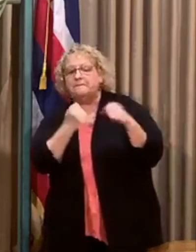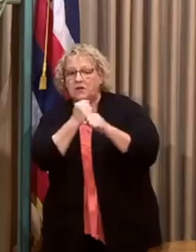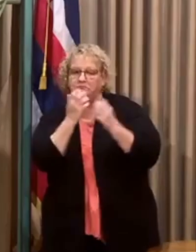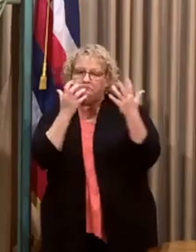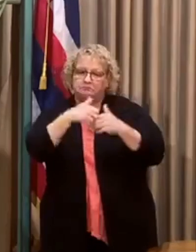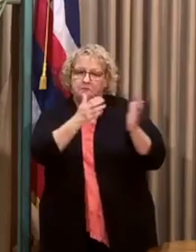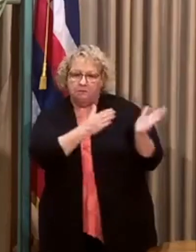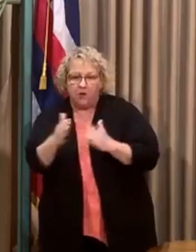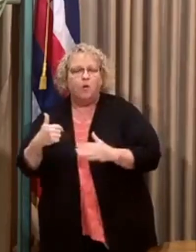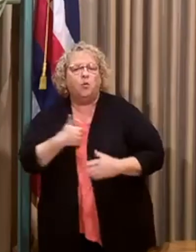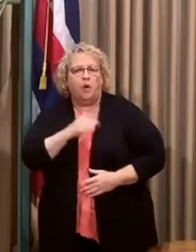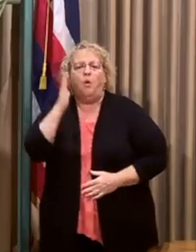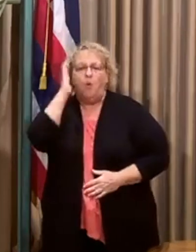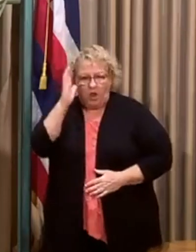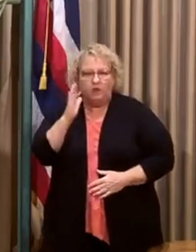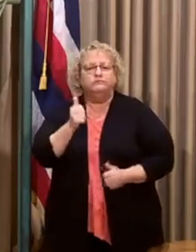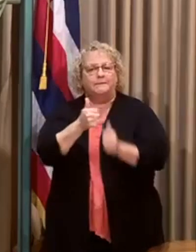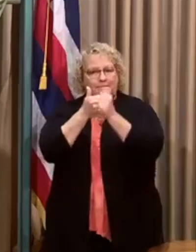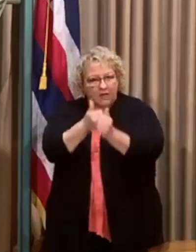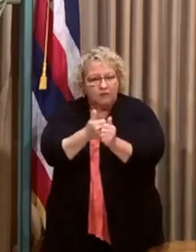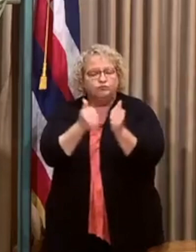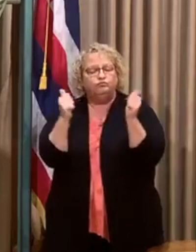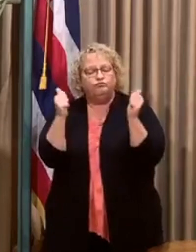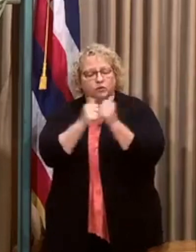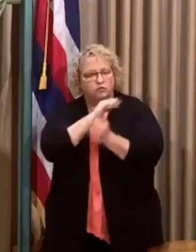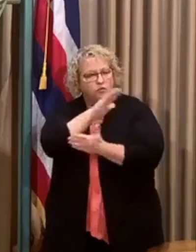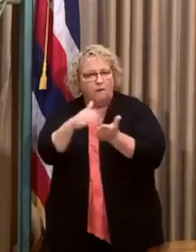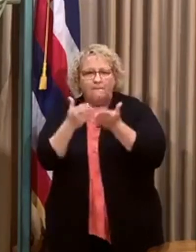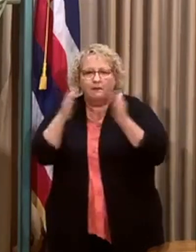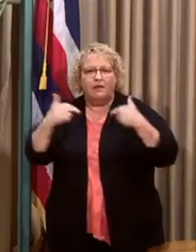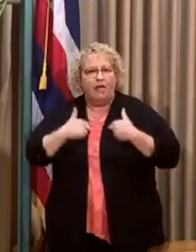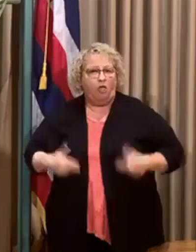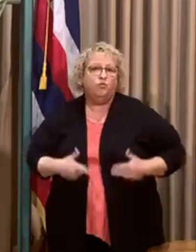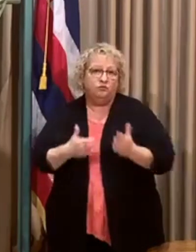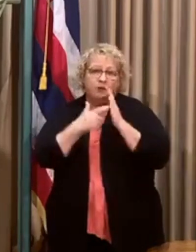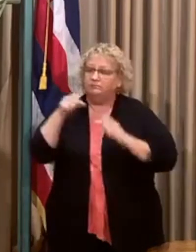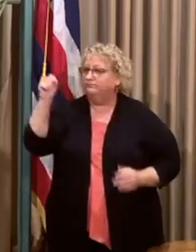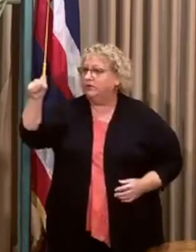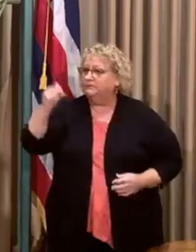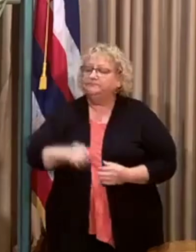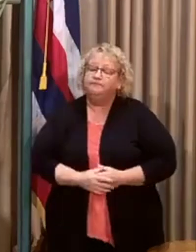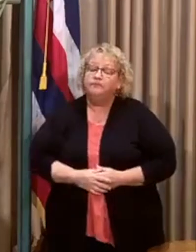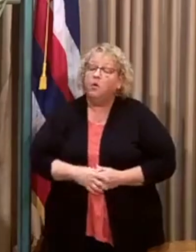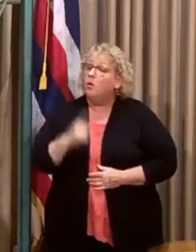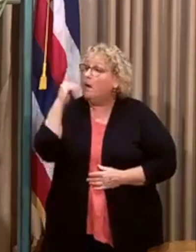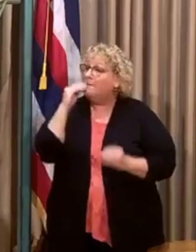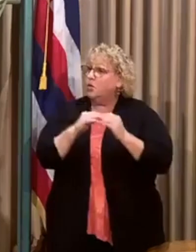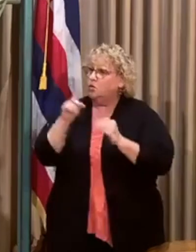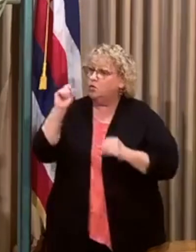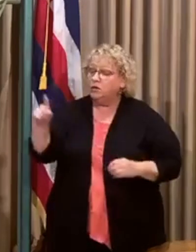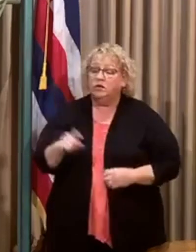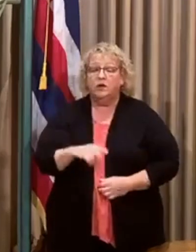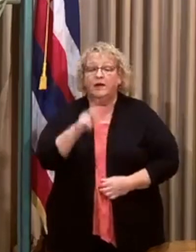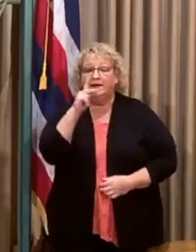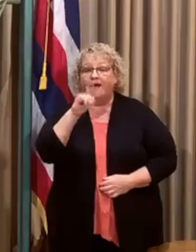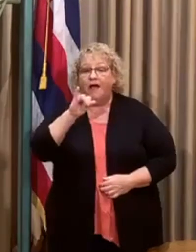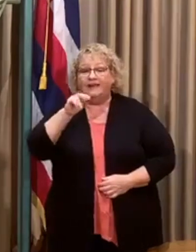but we absolutely will comply with all public health requirements. *Off-screen* Another question for you. This is from Rick Wong KITV4.